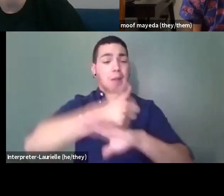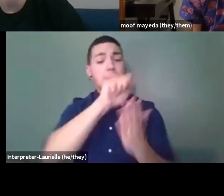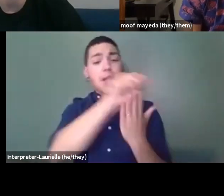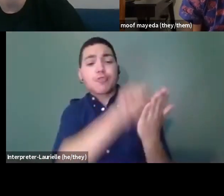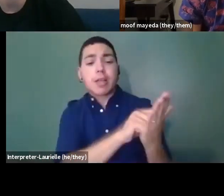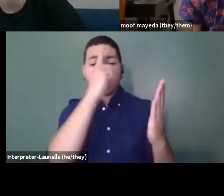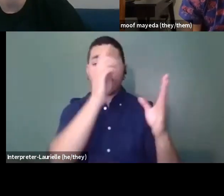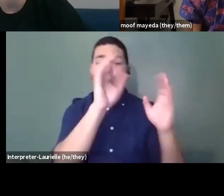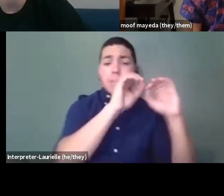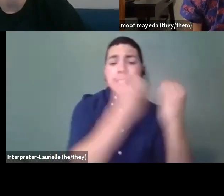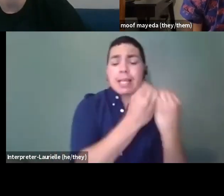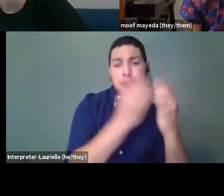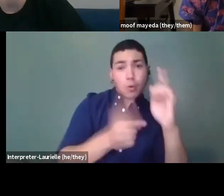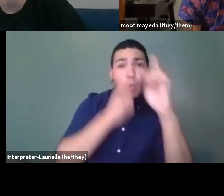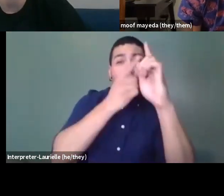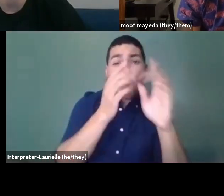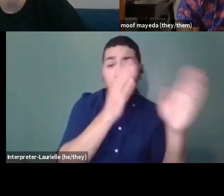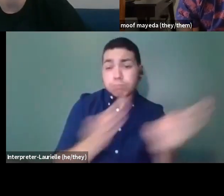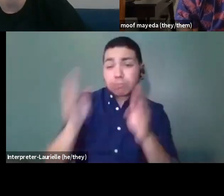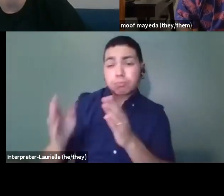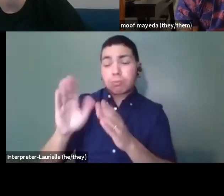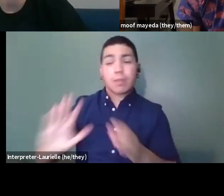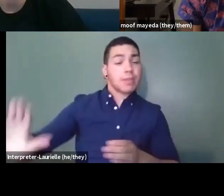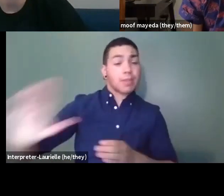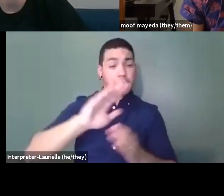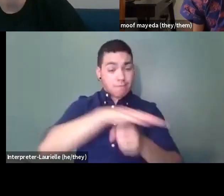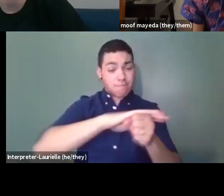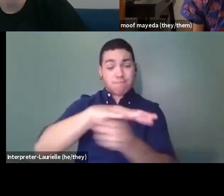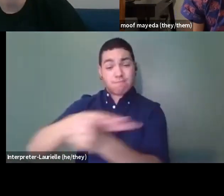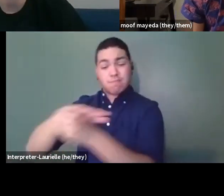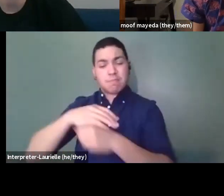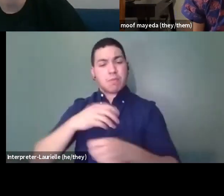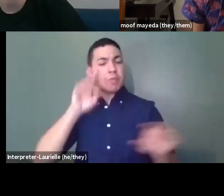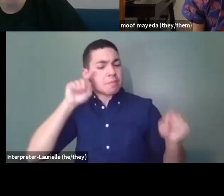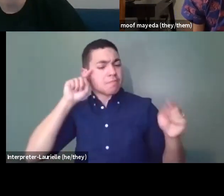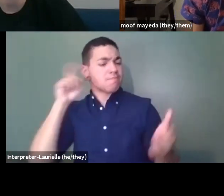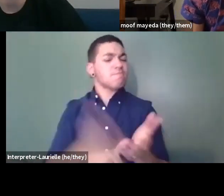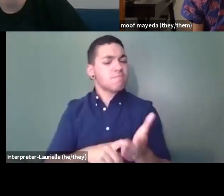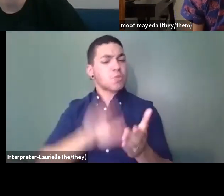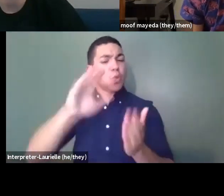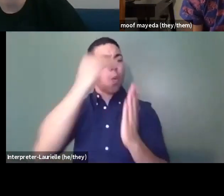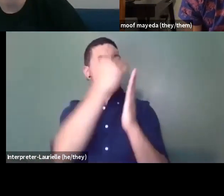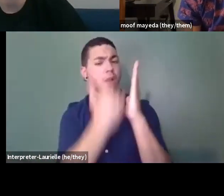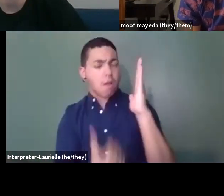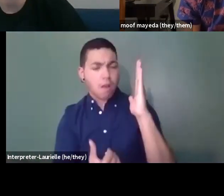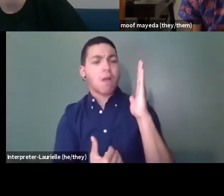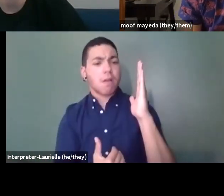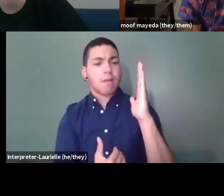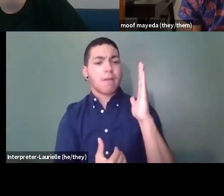of Black and Brown trans women rather than kind of keeping their voices to the side.